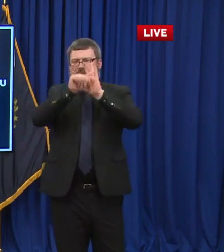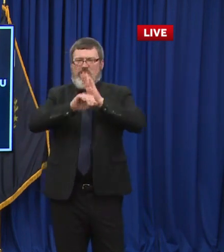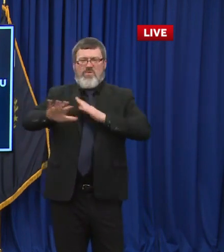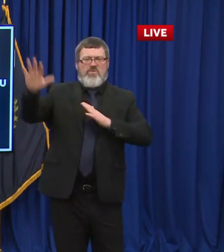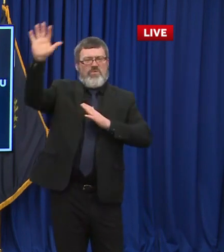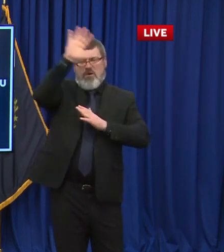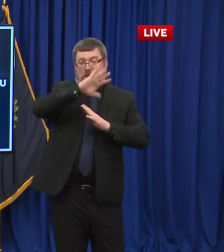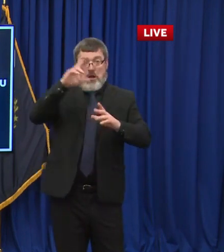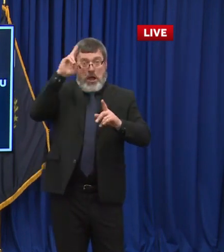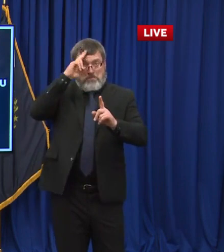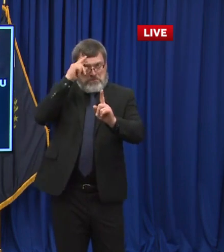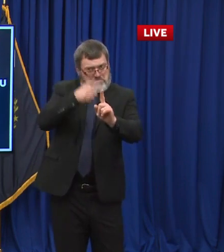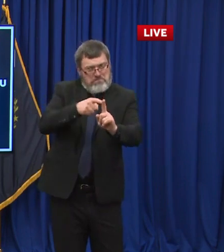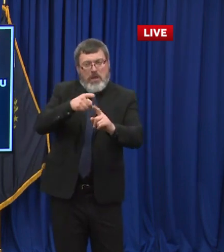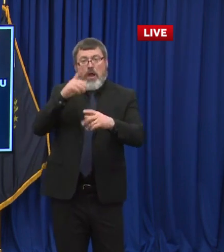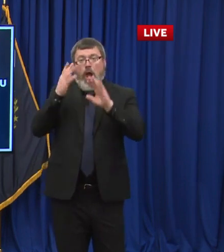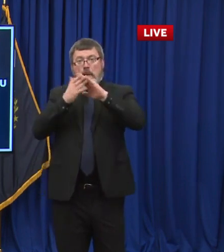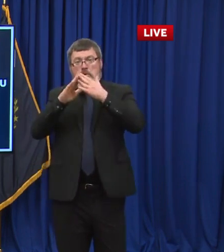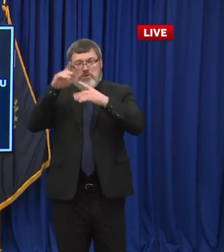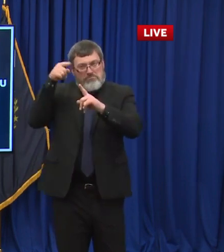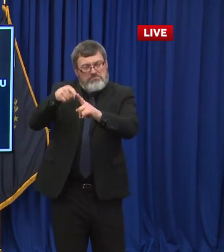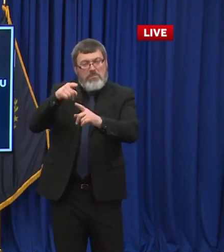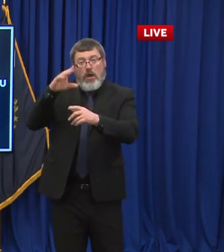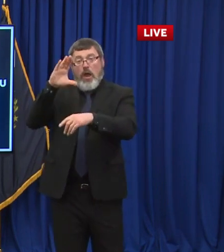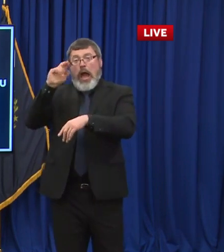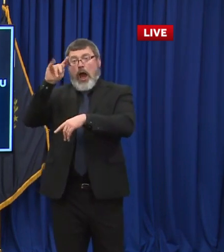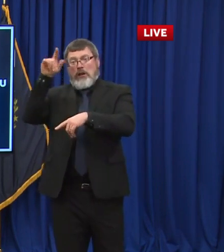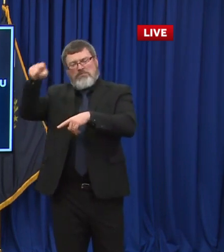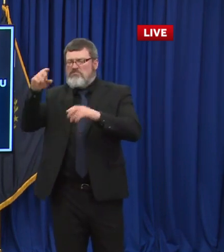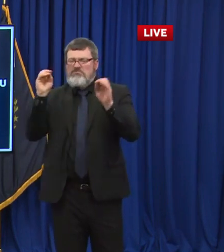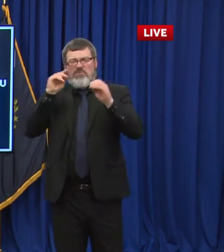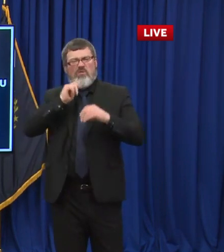ALL COMMUNITIES ARE AT RISK.